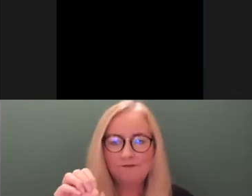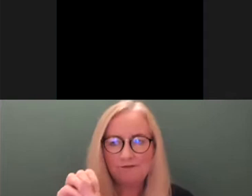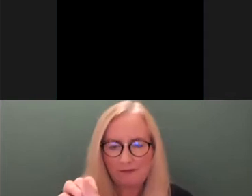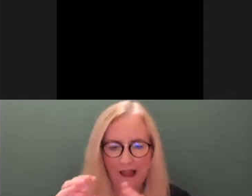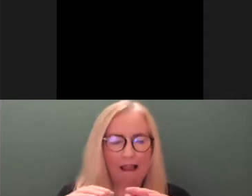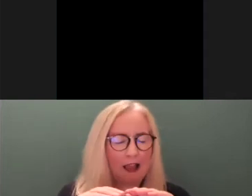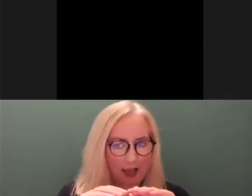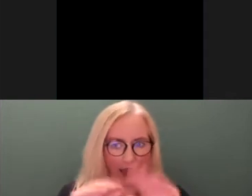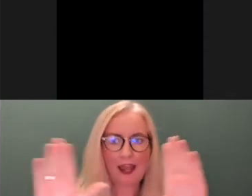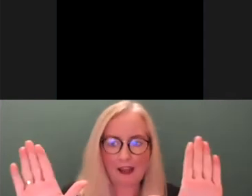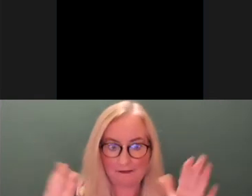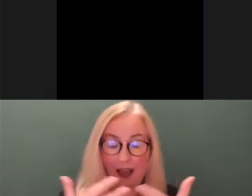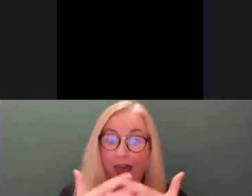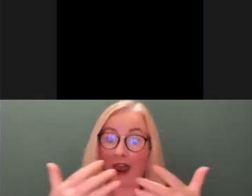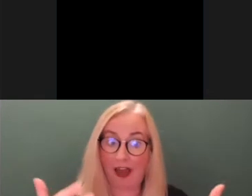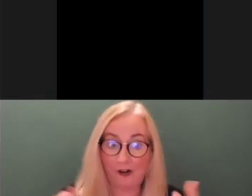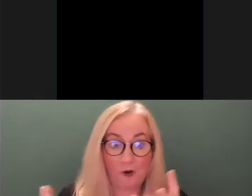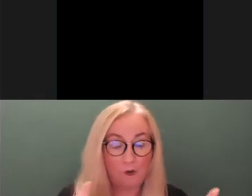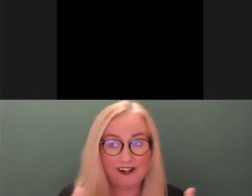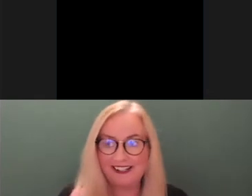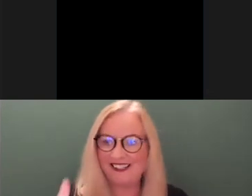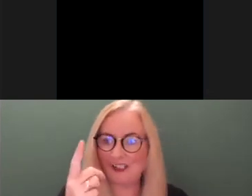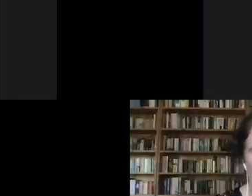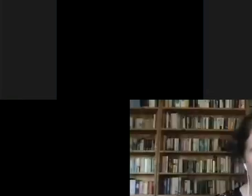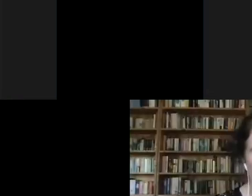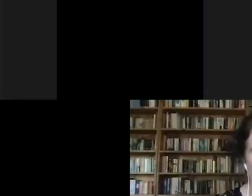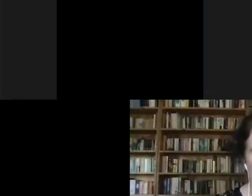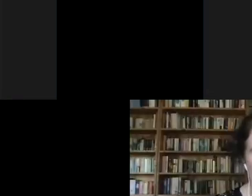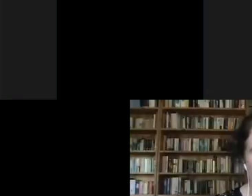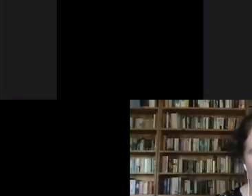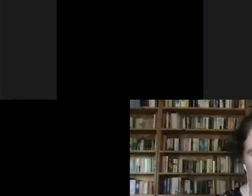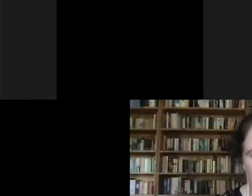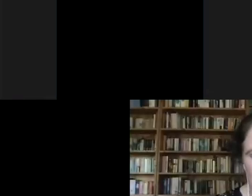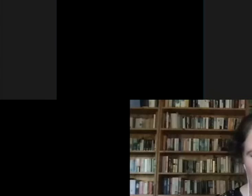a lot of work has been carried out so far to prepare for the commencement of the legislation